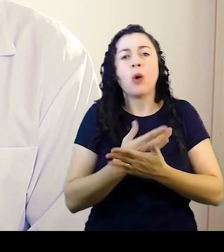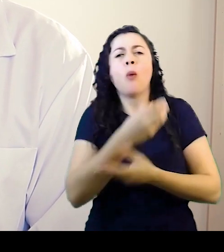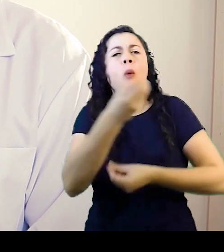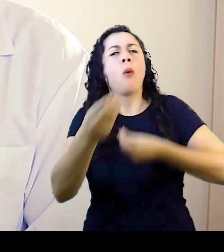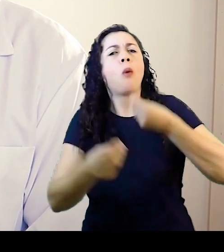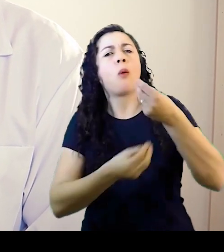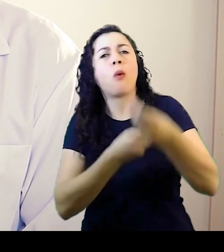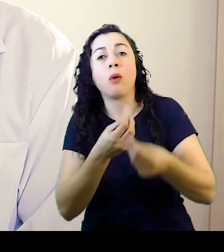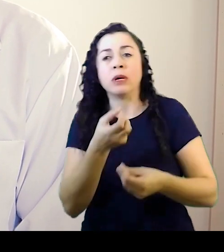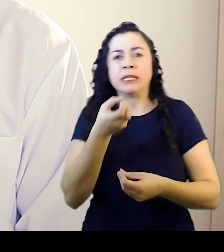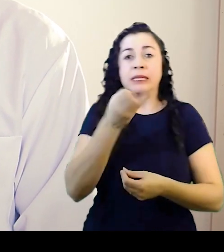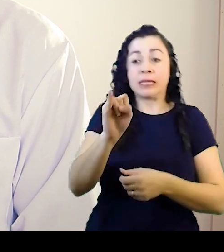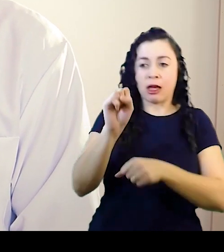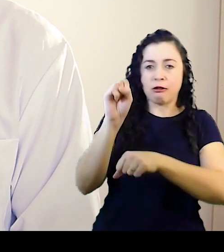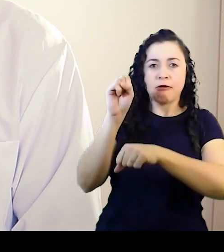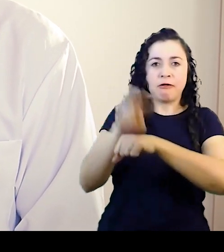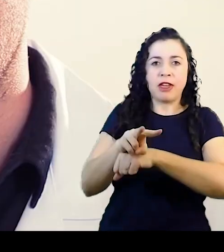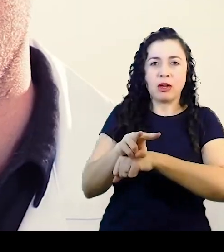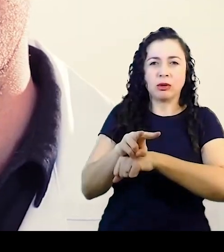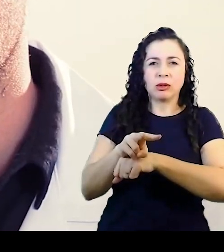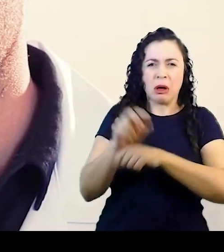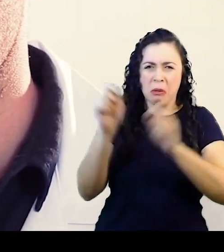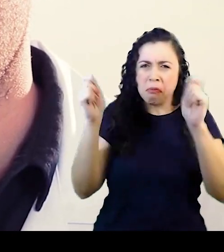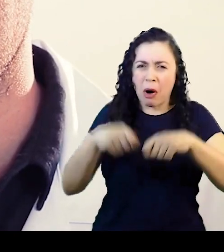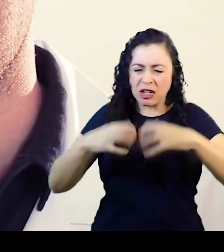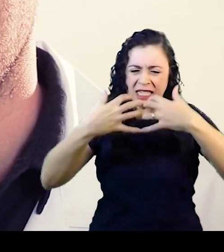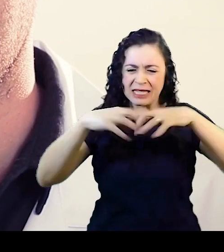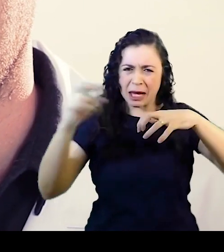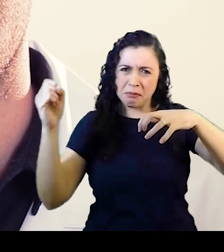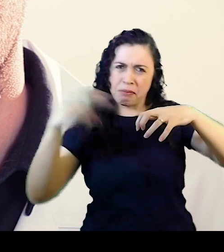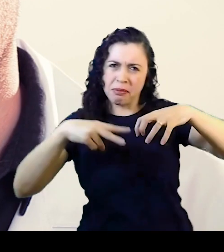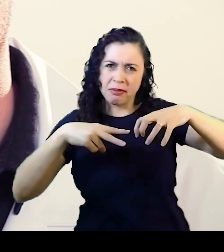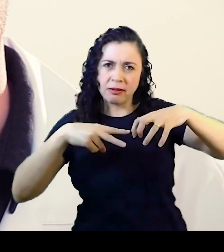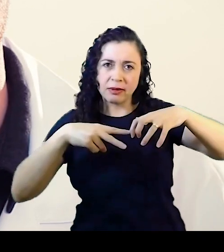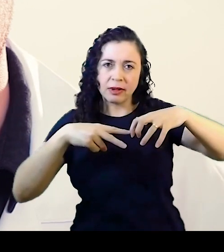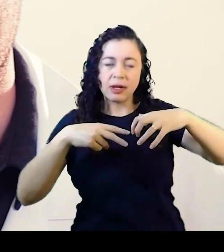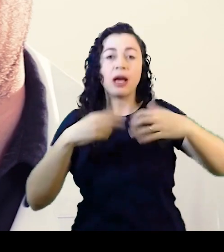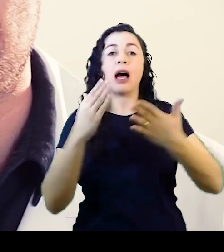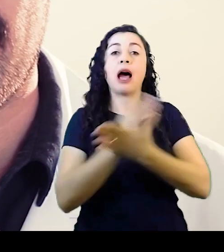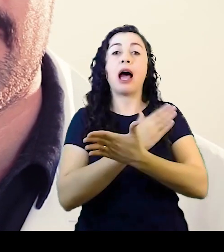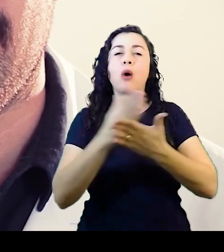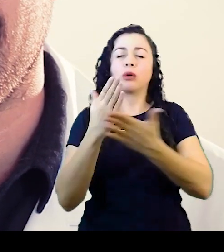Does the virus reaches the brain? Some very recent reports have shown